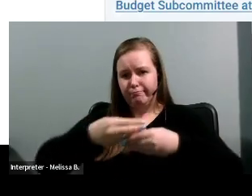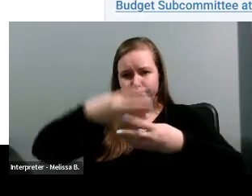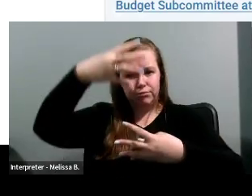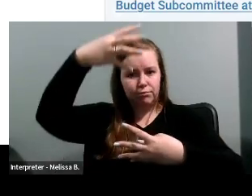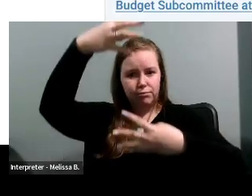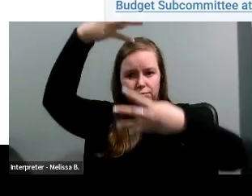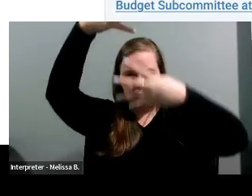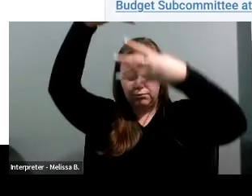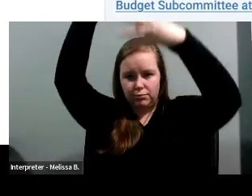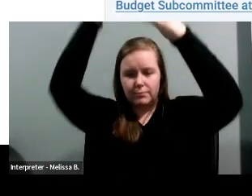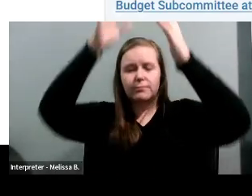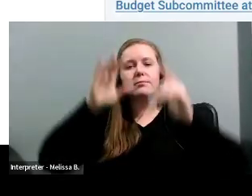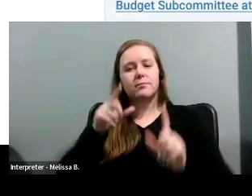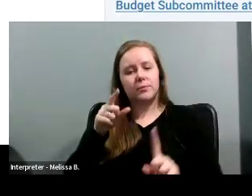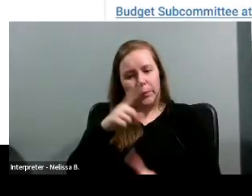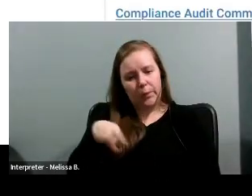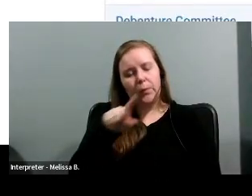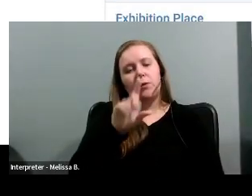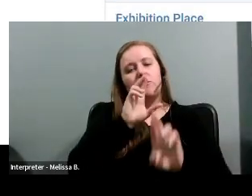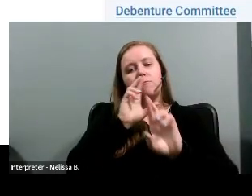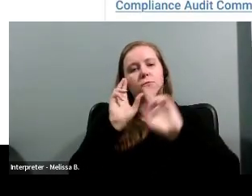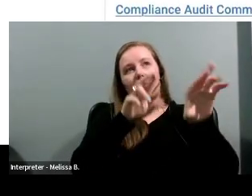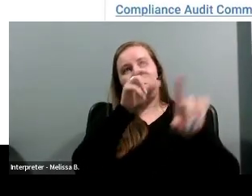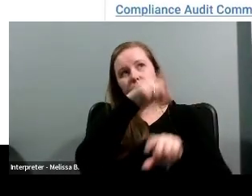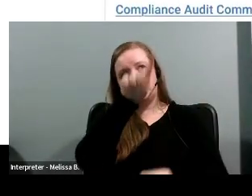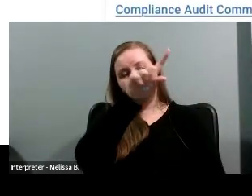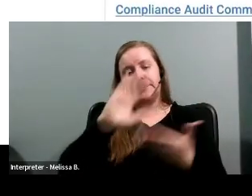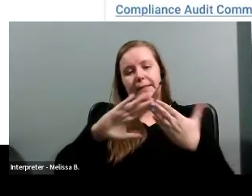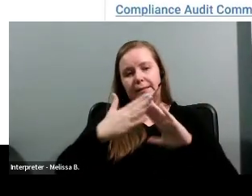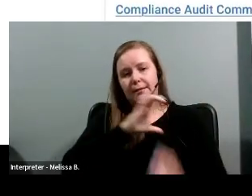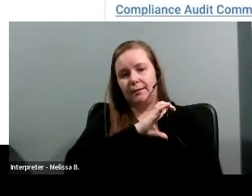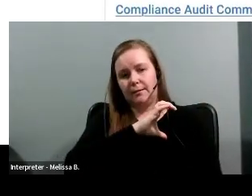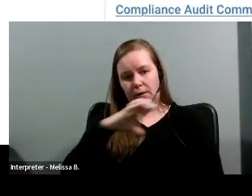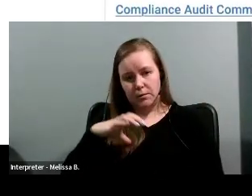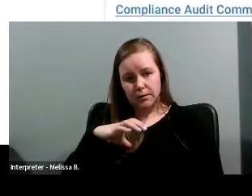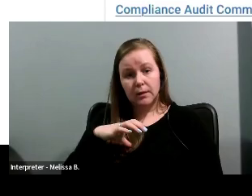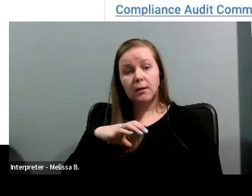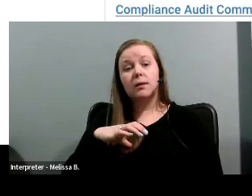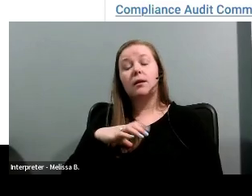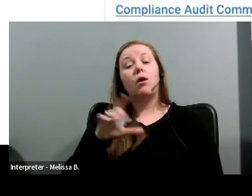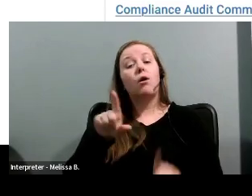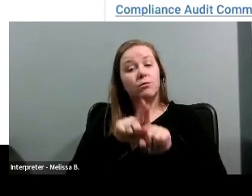Shannon Spencer (she/her): that report to City Council, including these budget subcommittees, where